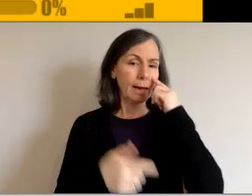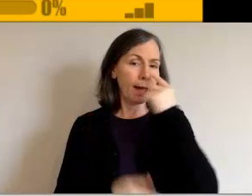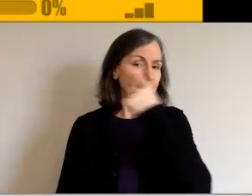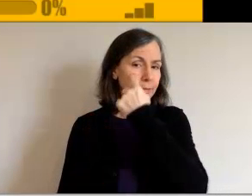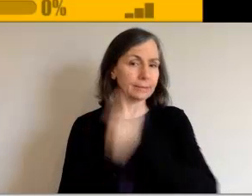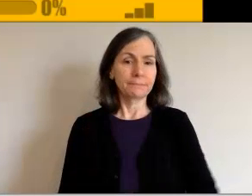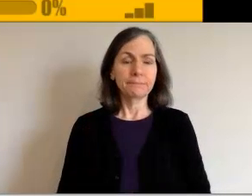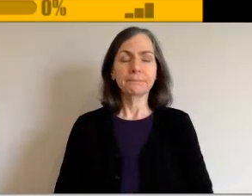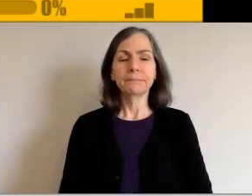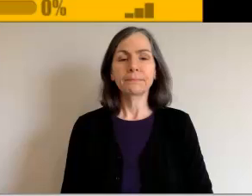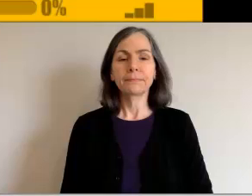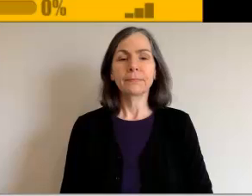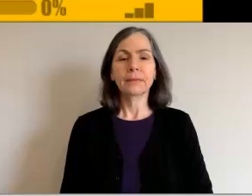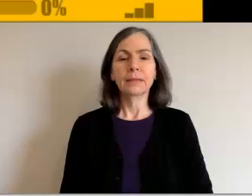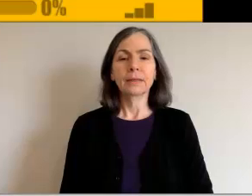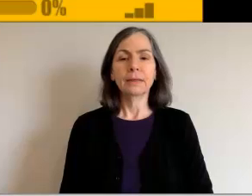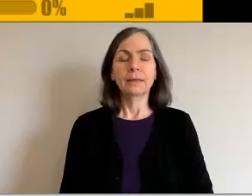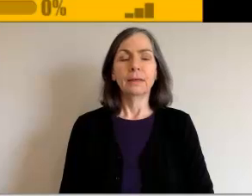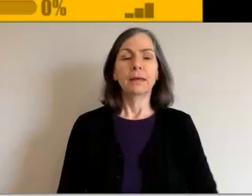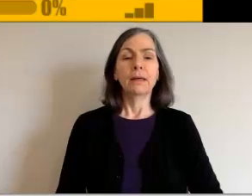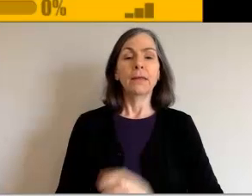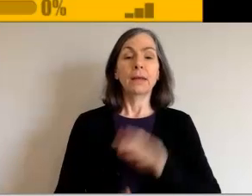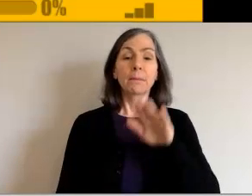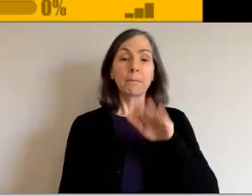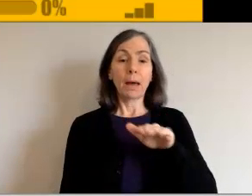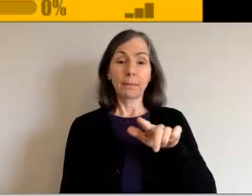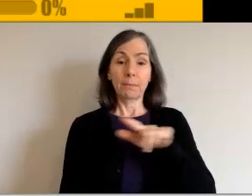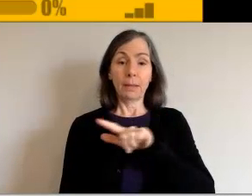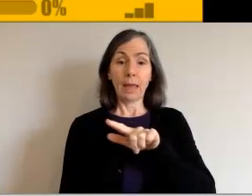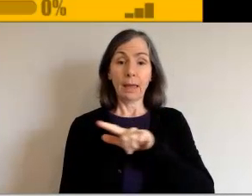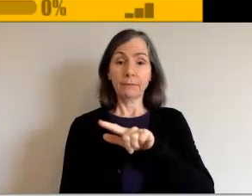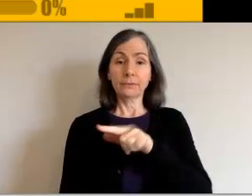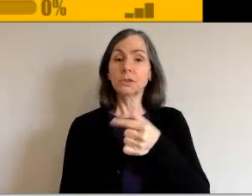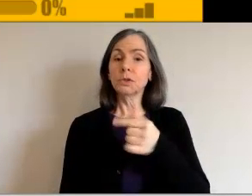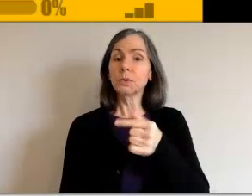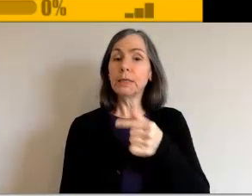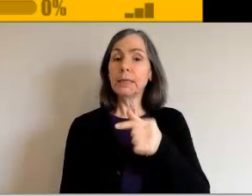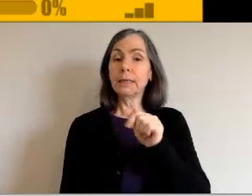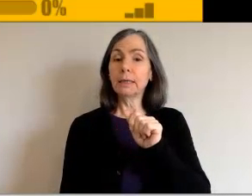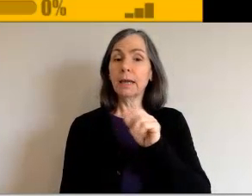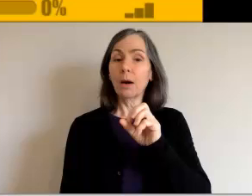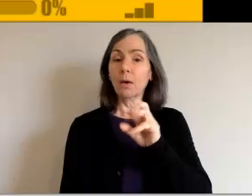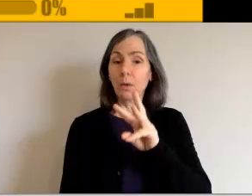Then in the bottom left corner, you see that green arrow with the penguin?